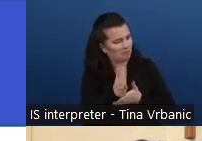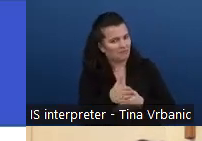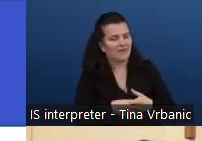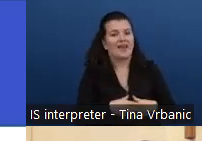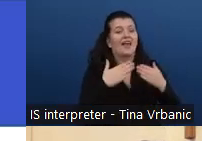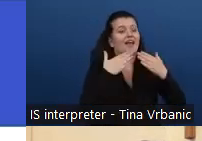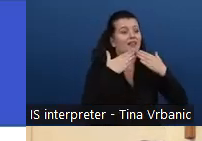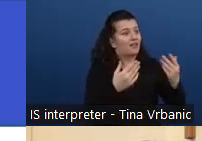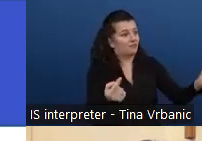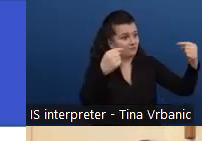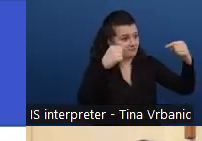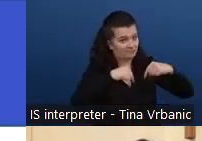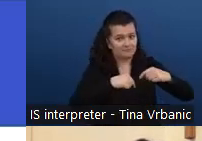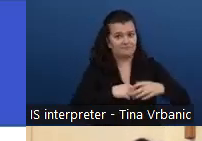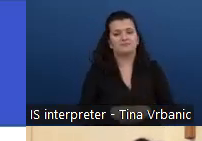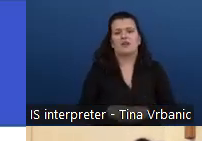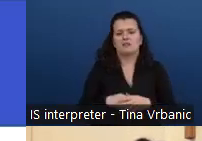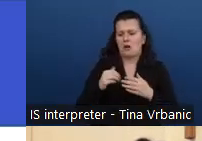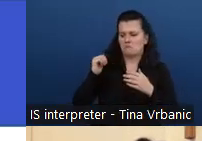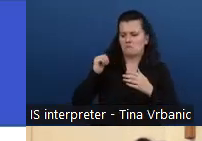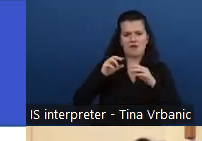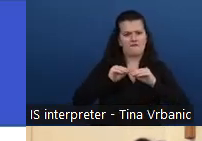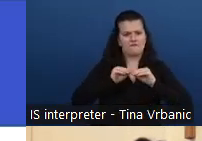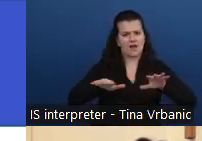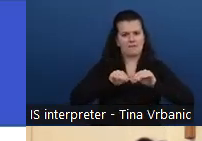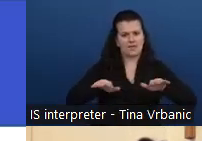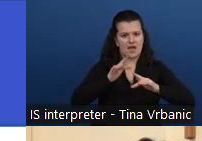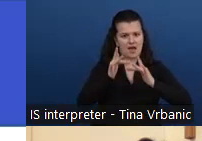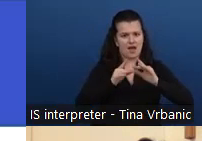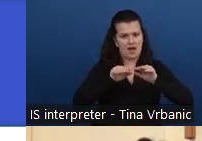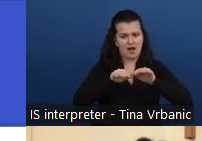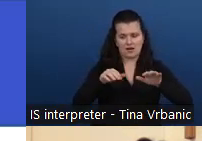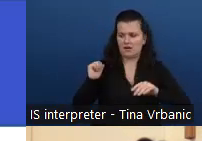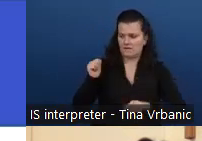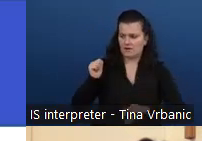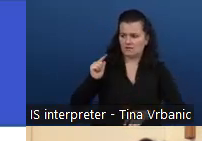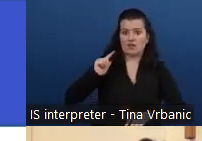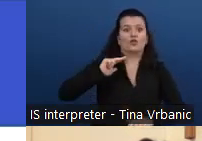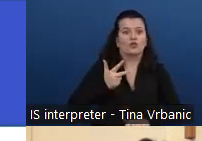This is the third webinar we're doing this season after having the big event on the 23rd